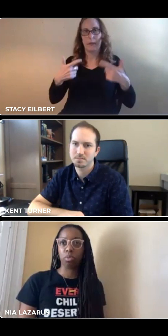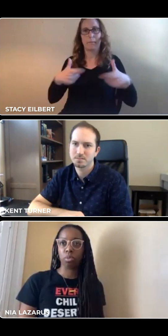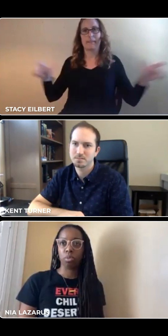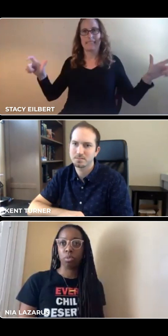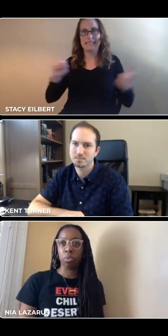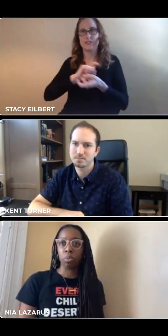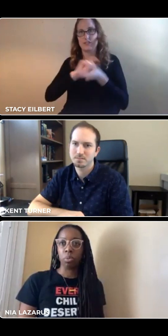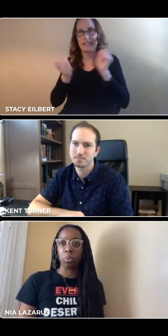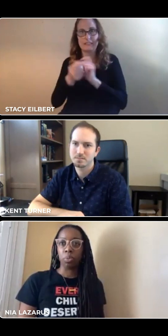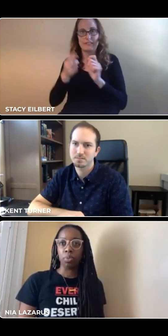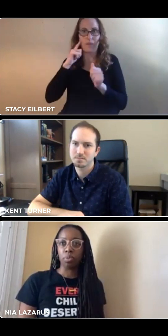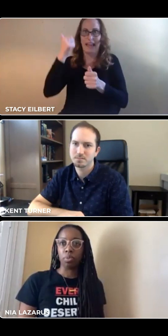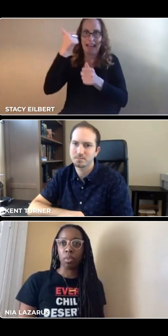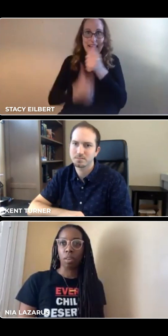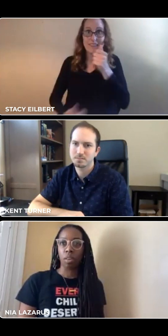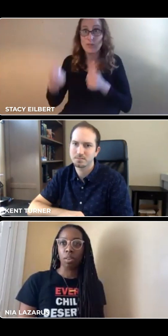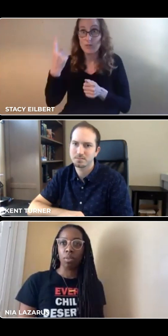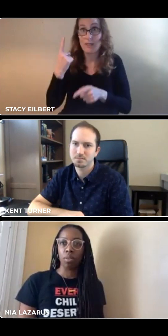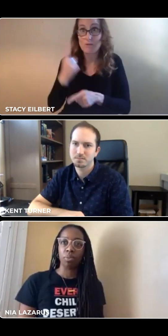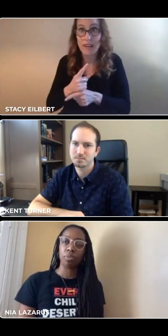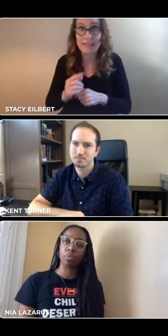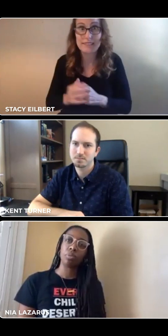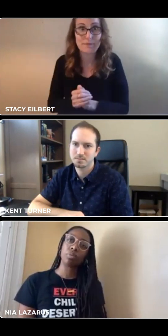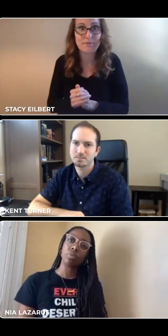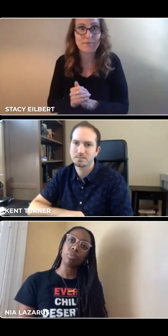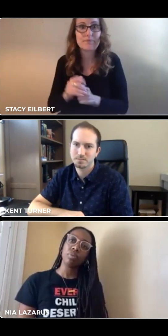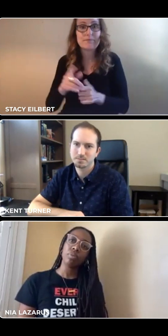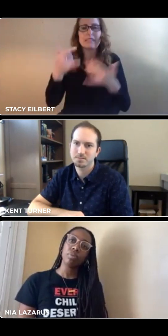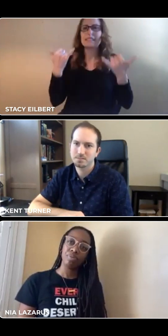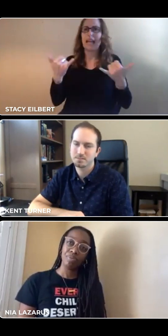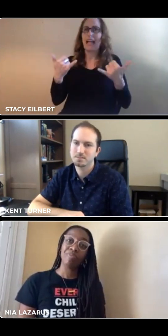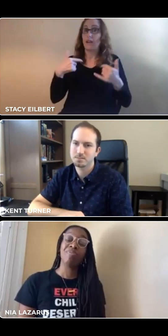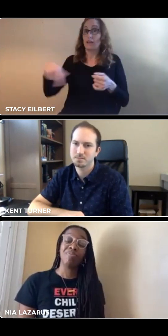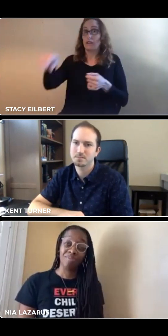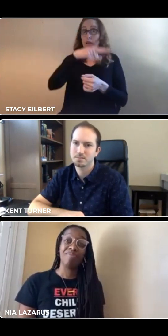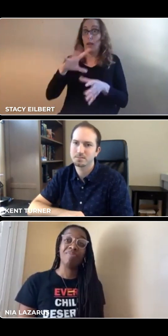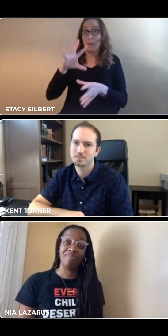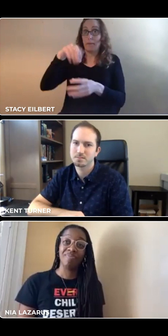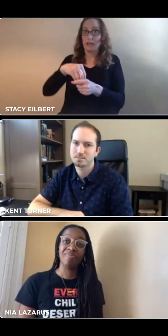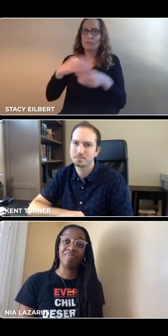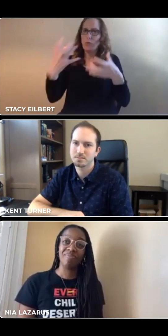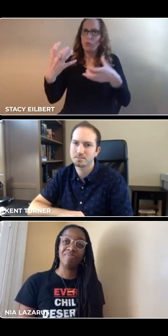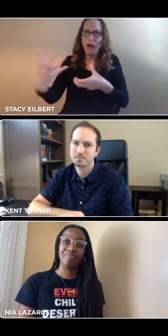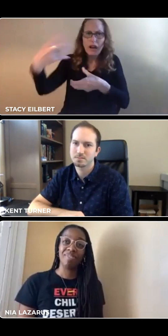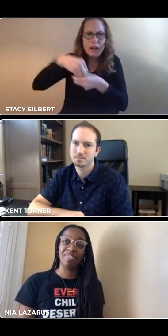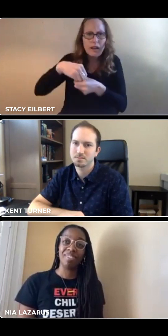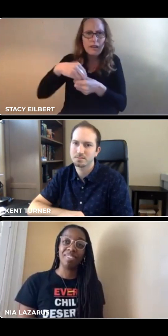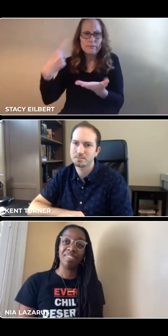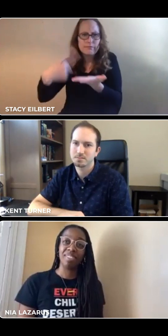right now with this huge shift that we've all been going through. It's a big change for everyone.